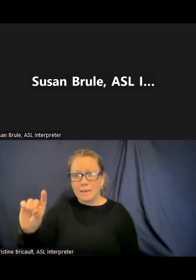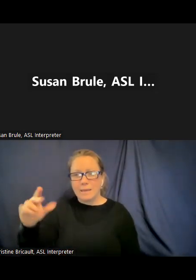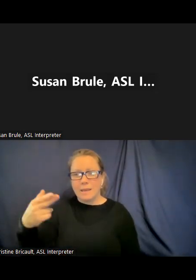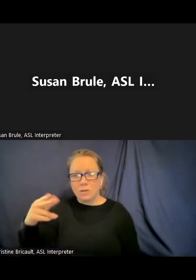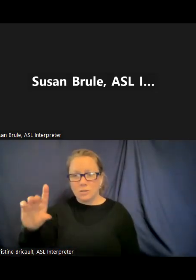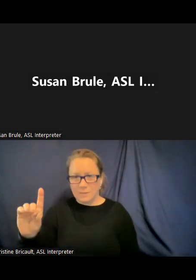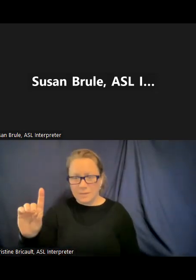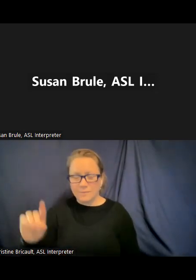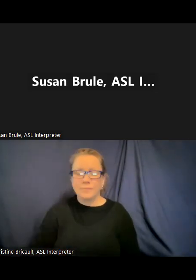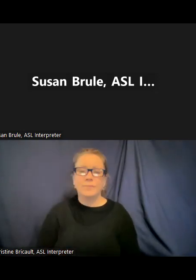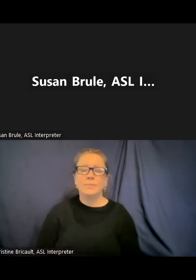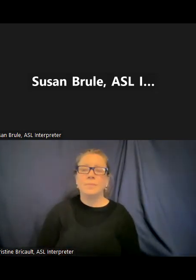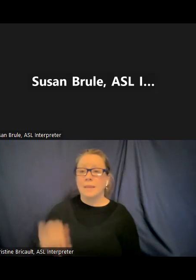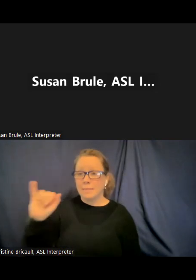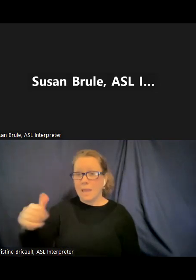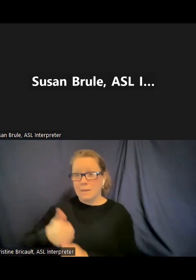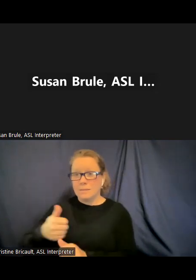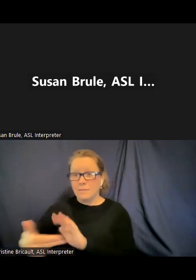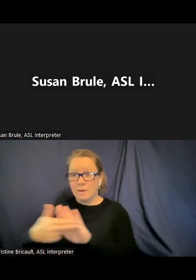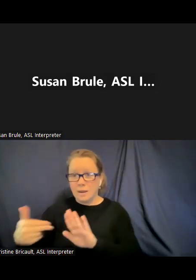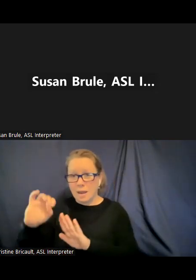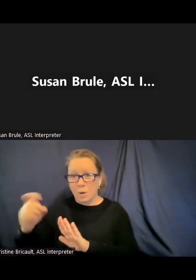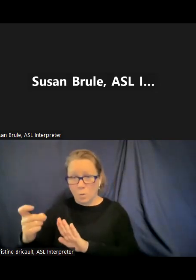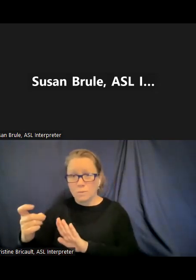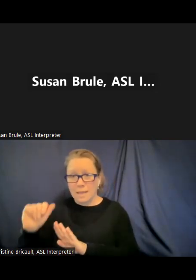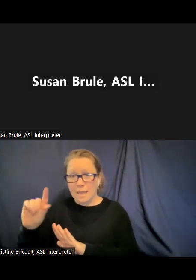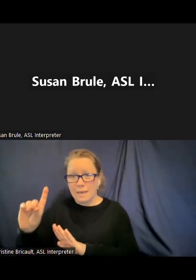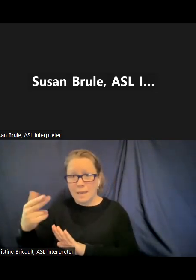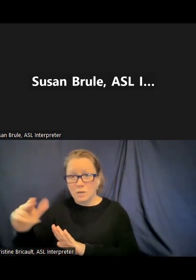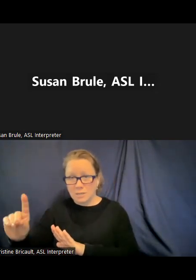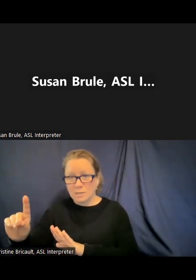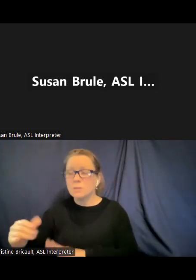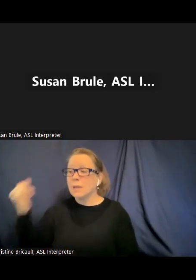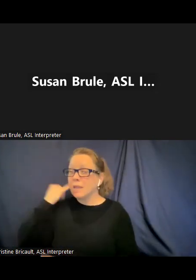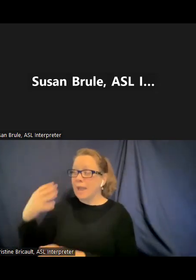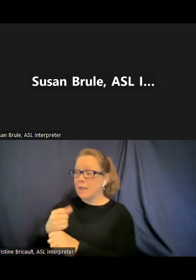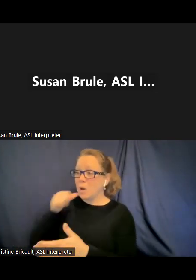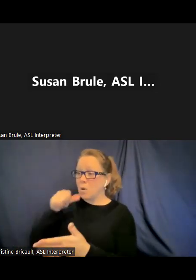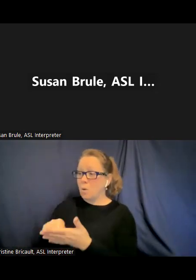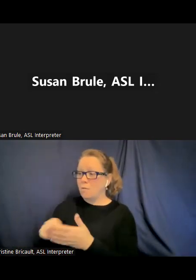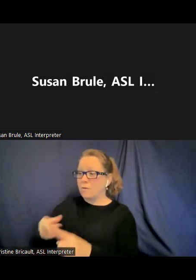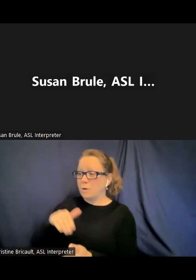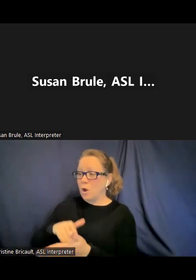ADHD is a diagnosis. If I get a doctor's note from an employee that says that the employee